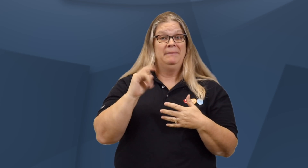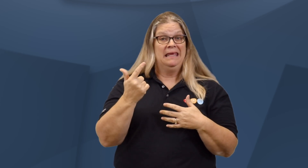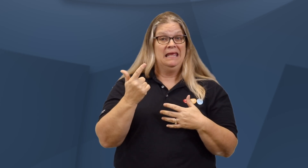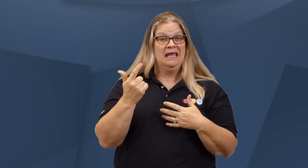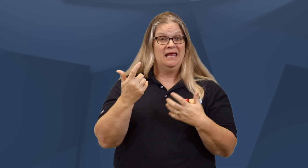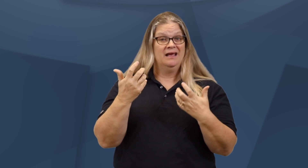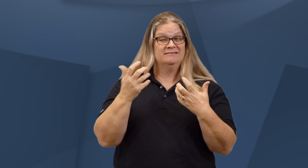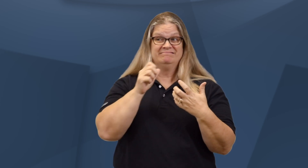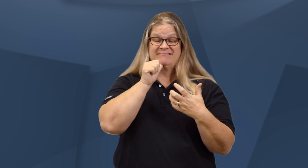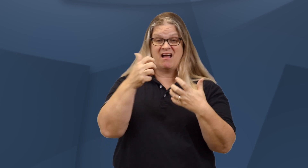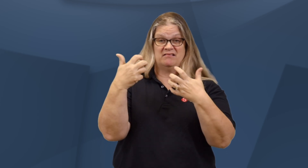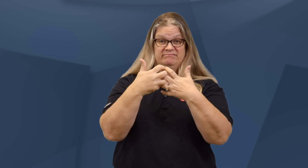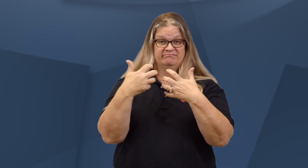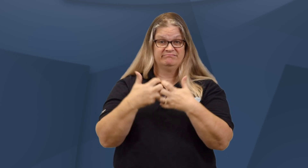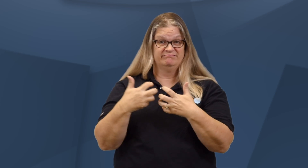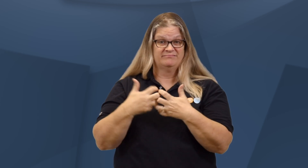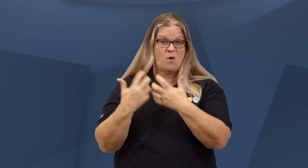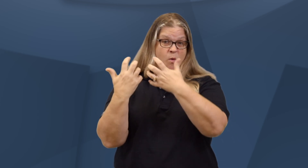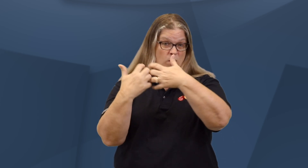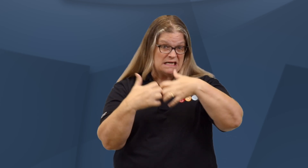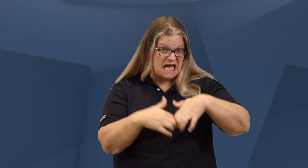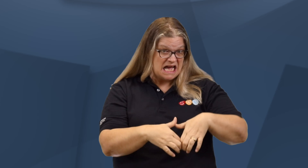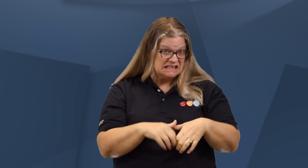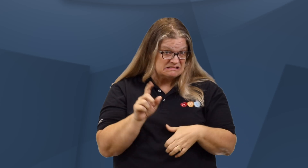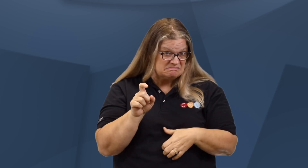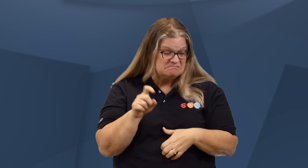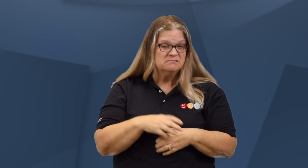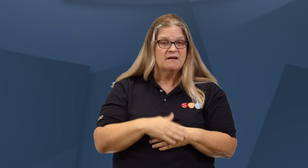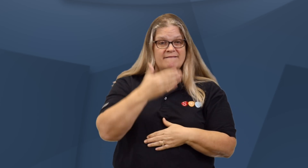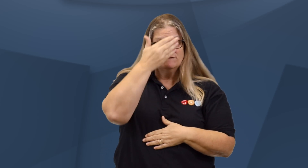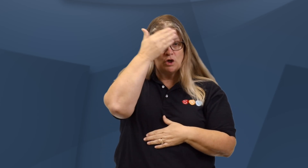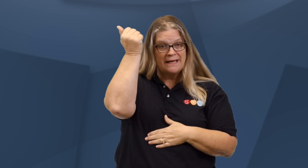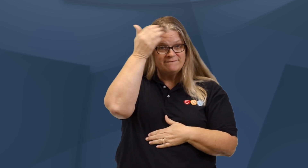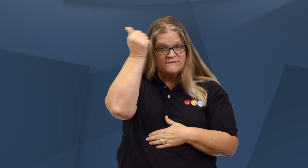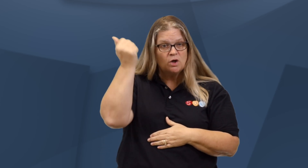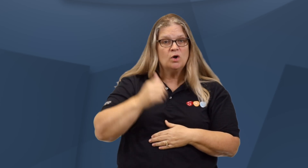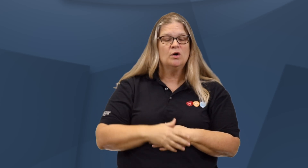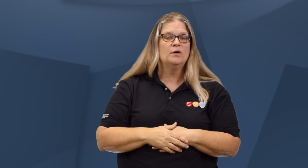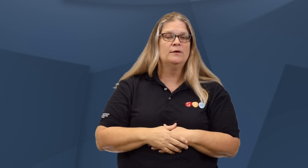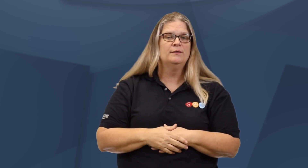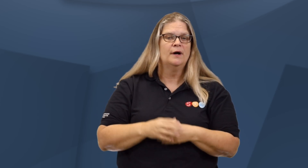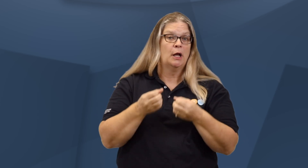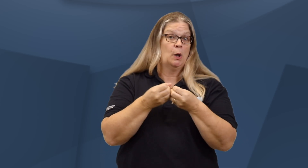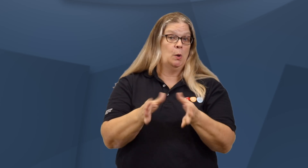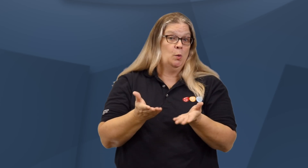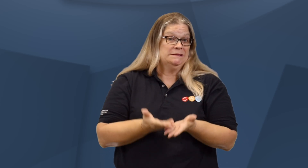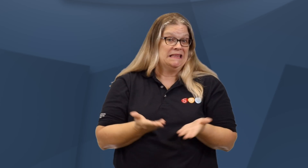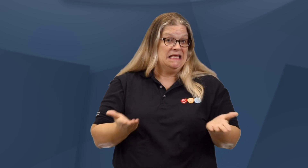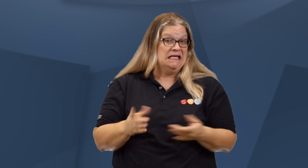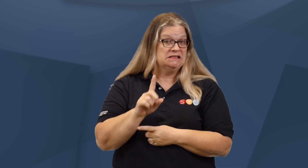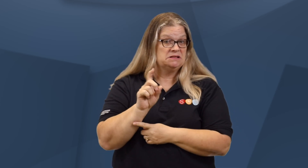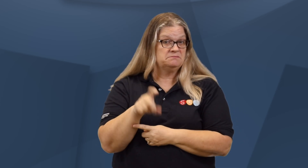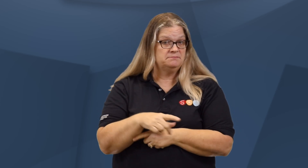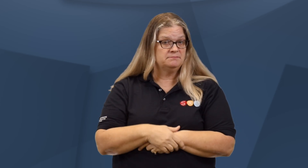Being disorganized, forgetful, loses things?